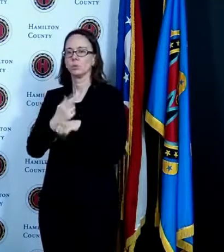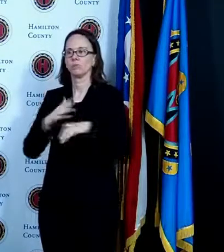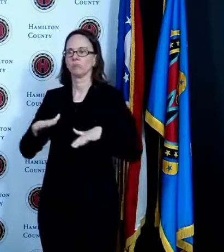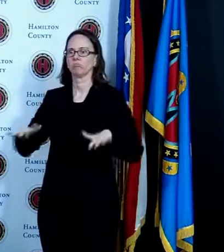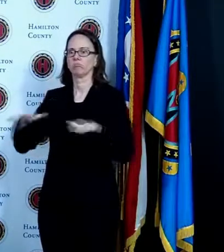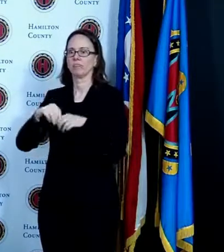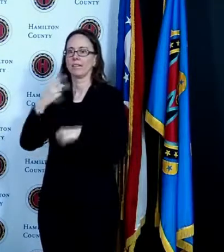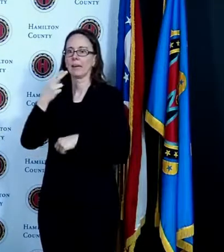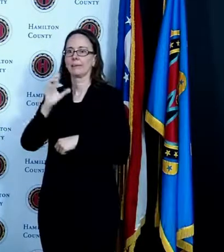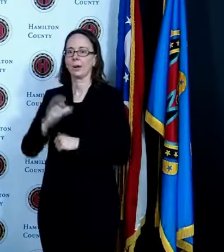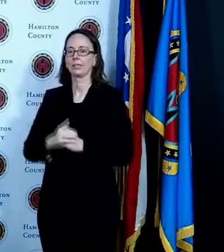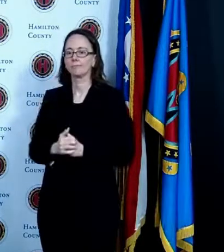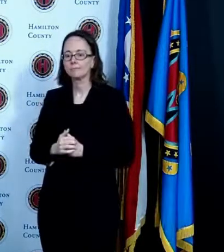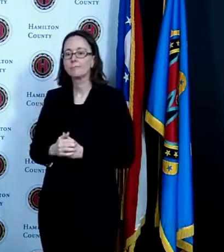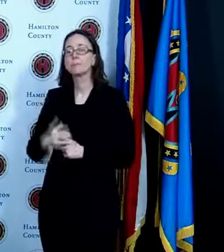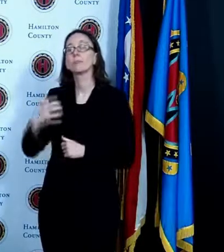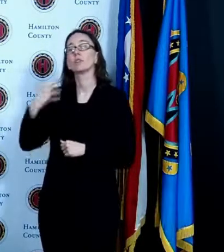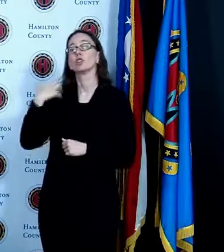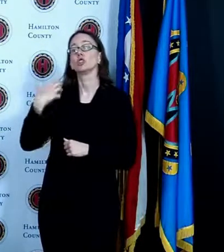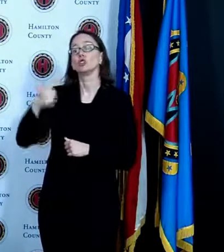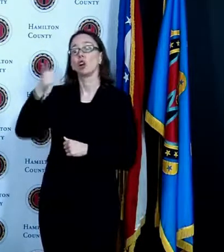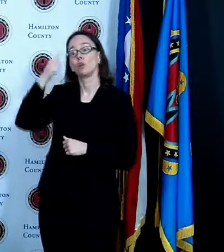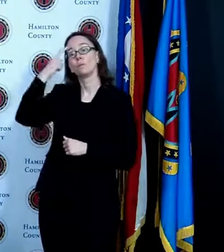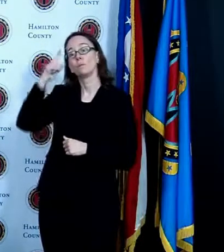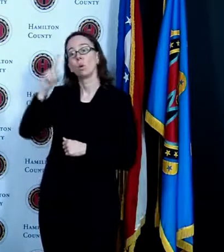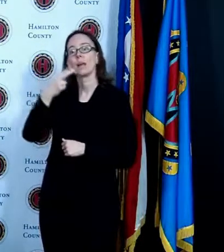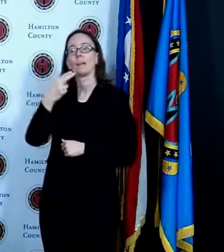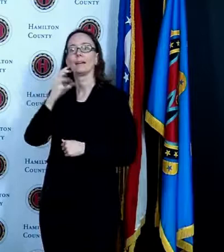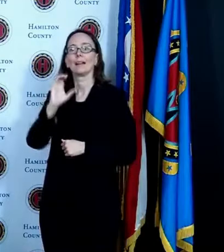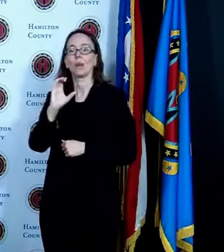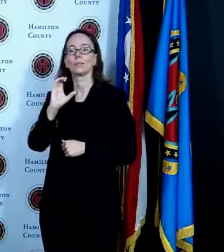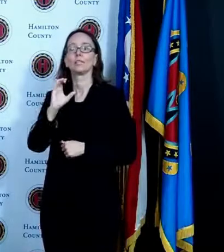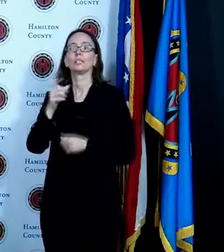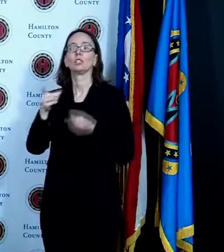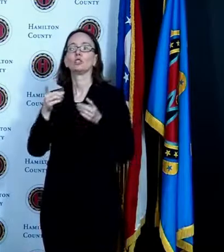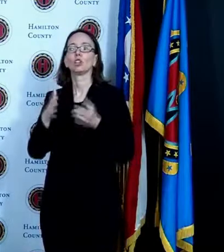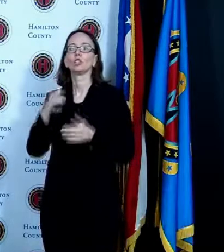Addiction Response Coalition and I'm joined by Tom Synan who is the co-chair